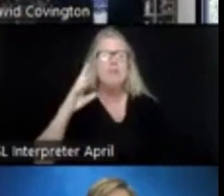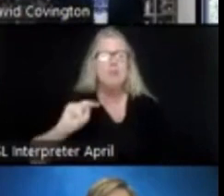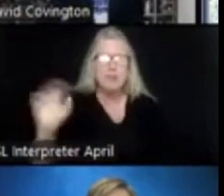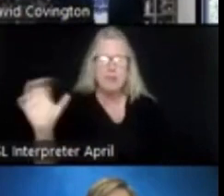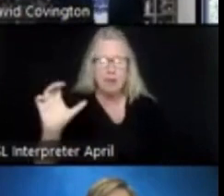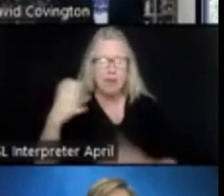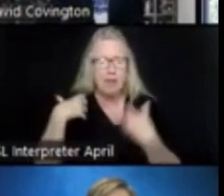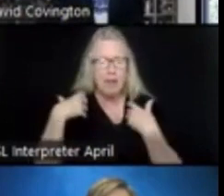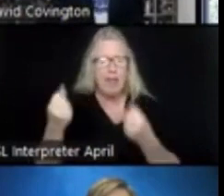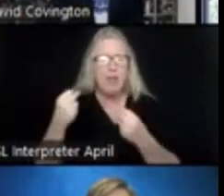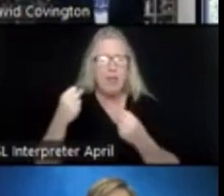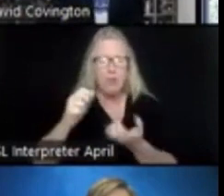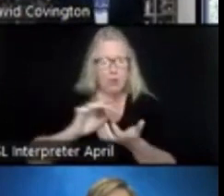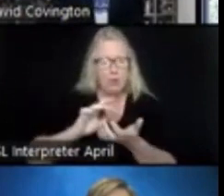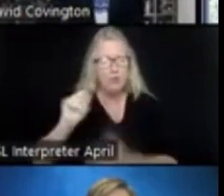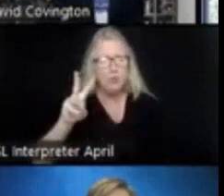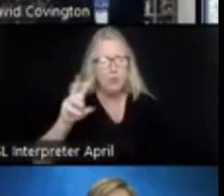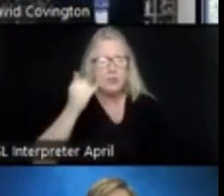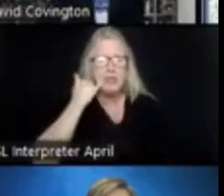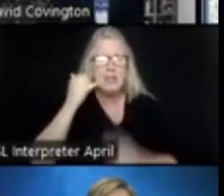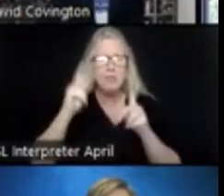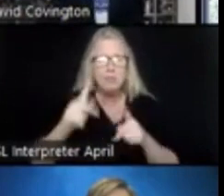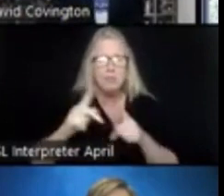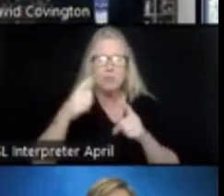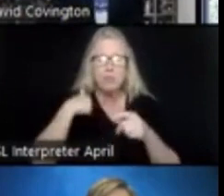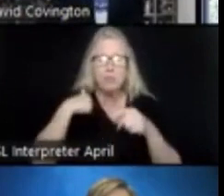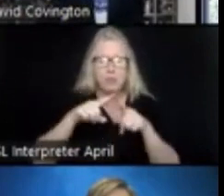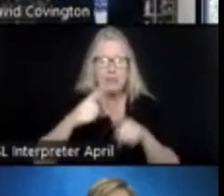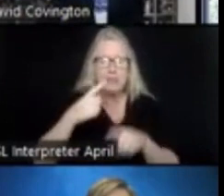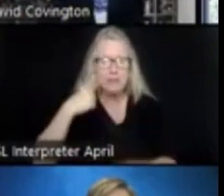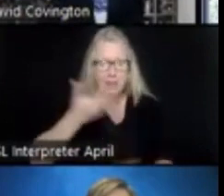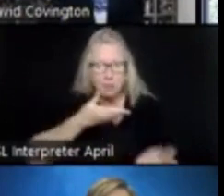WHAT HAPPENS WHEN YOU TAKE ONE IN A HEALTH CRISIS TO THE ER?